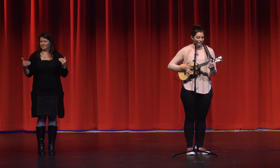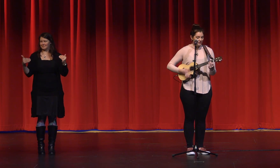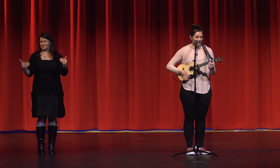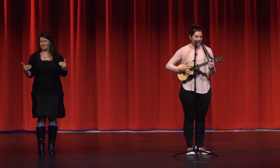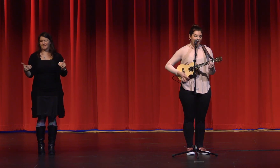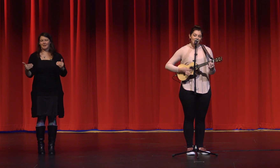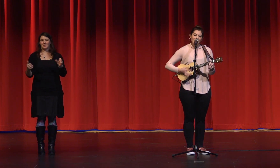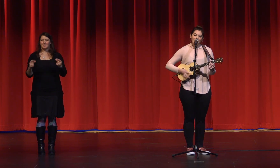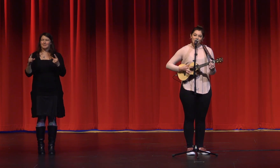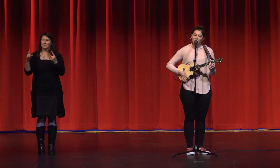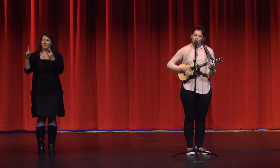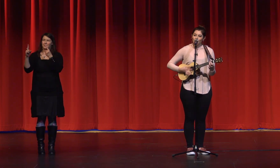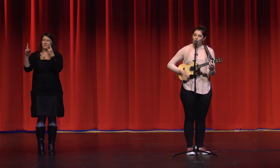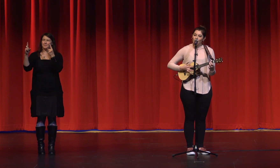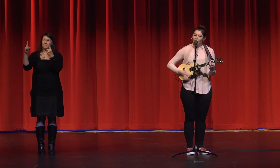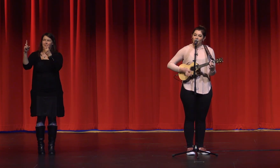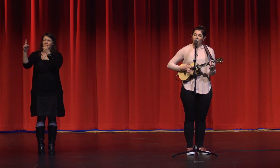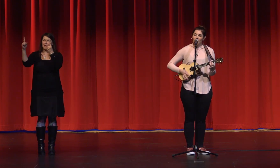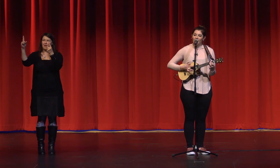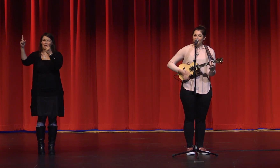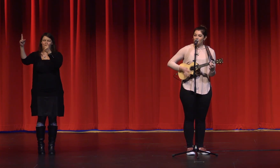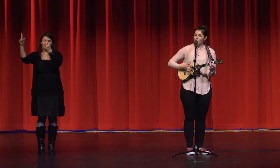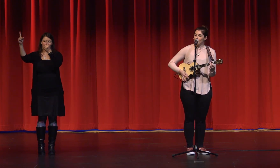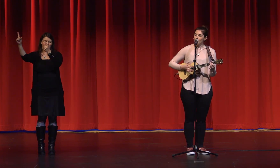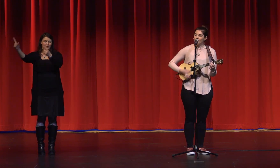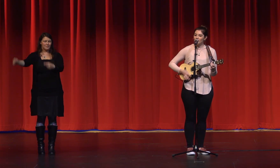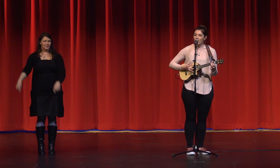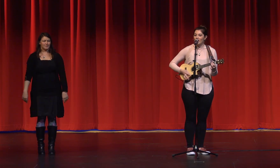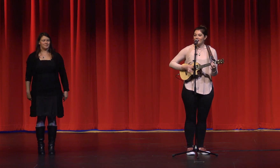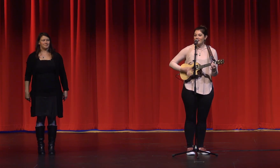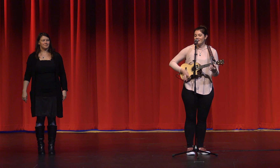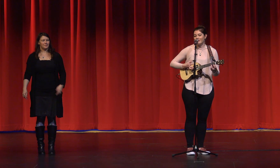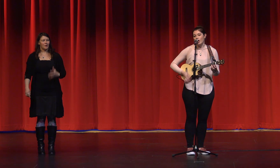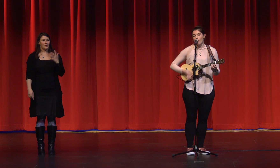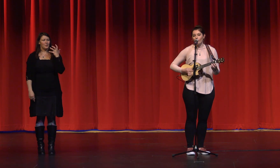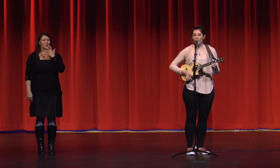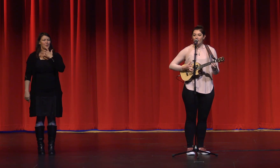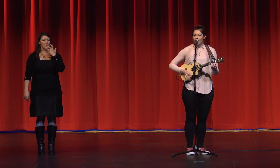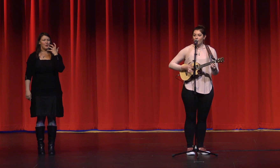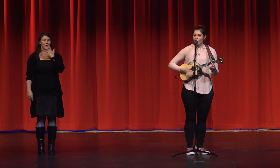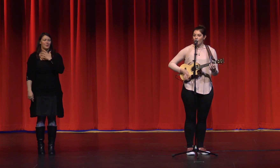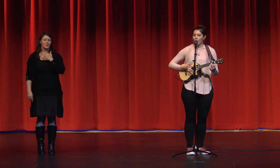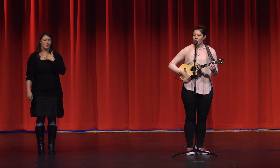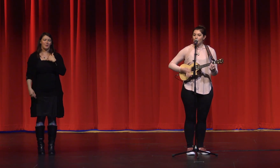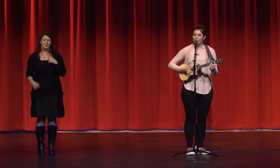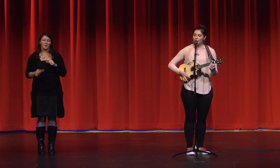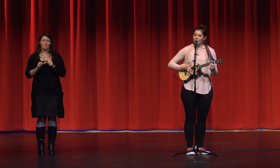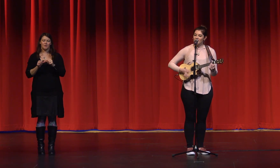Yes, I'm moving on, I'm moving on. Whoah oh oh, I'm running.